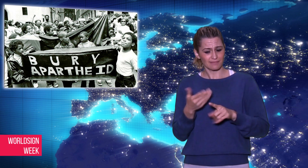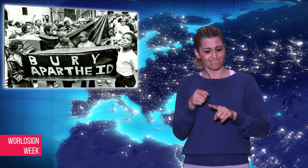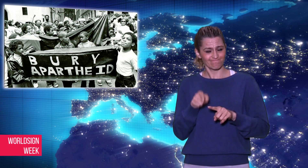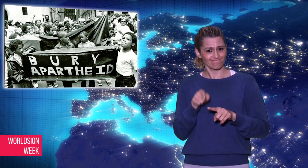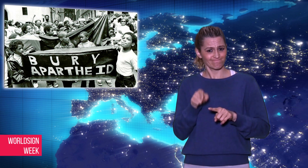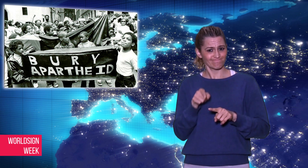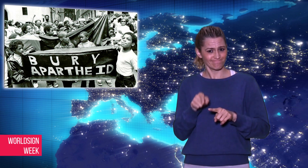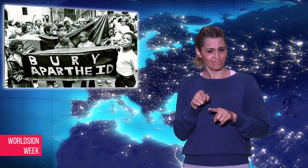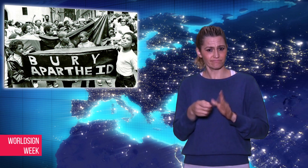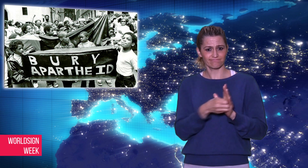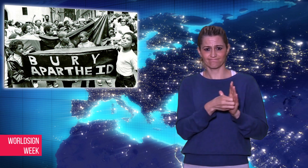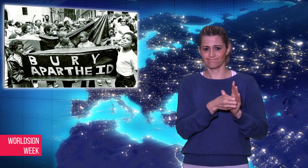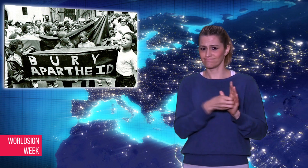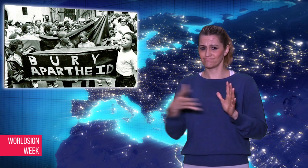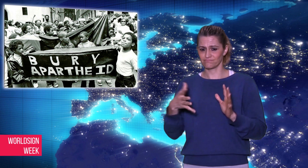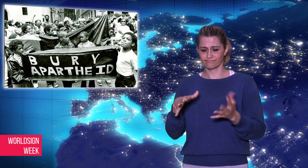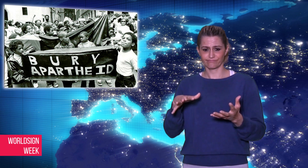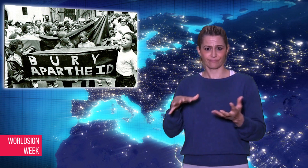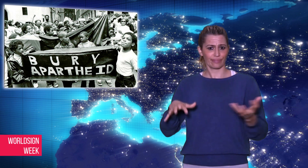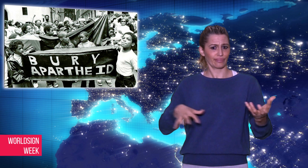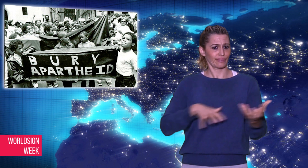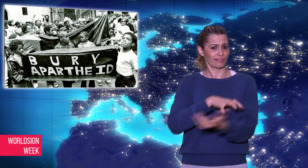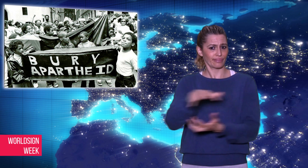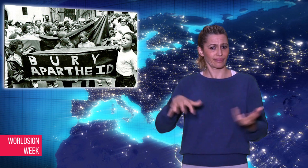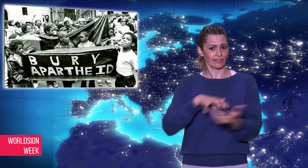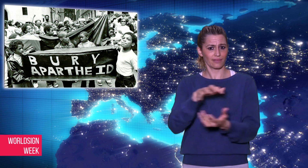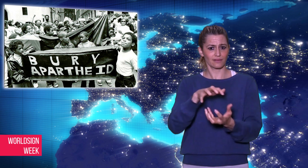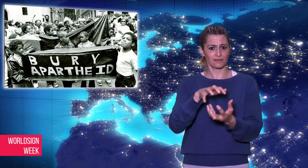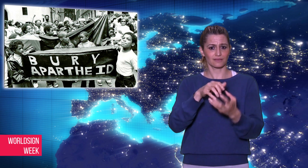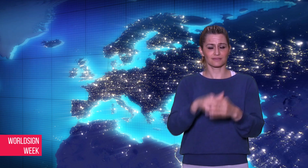in today’s violence.